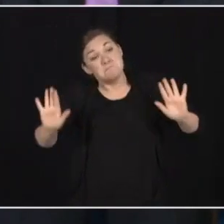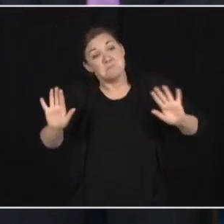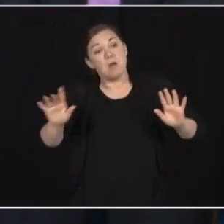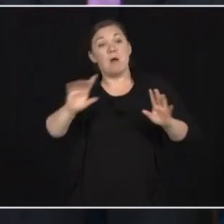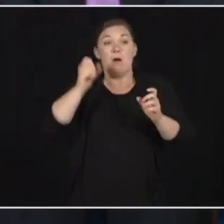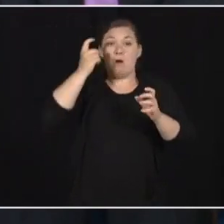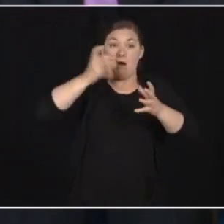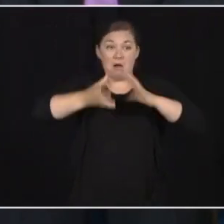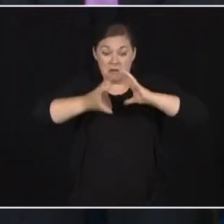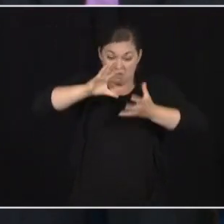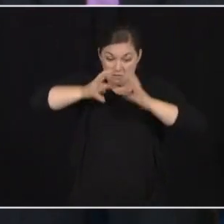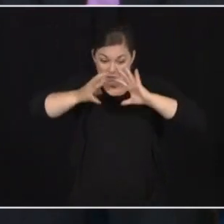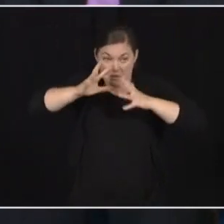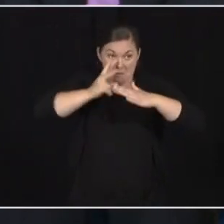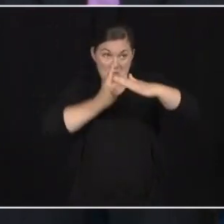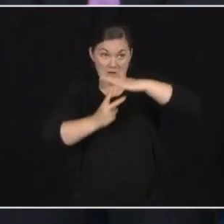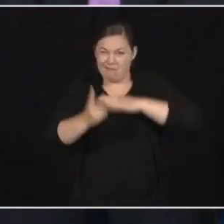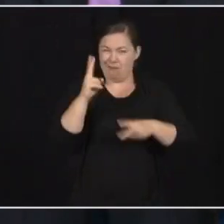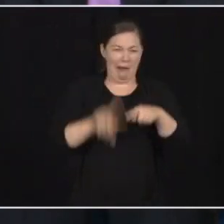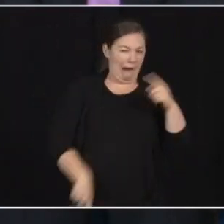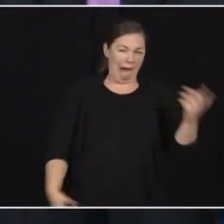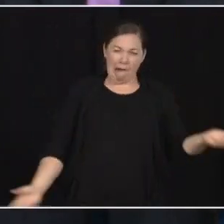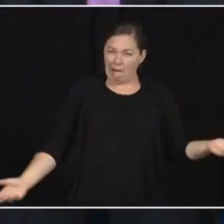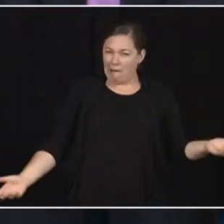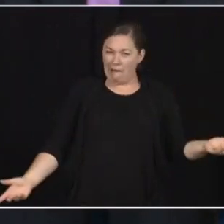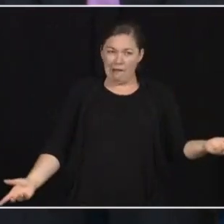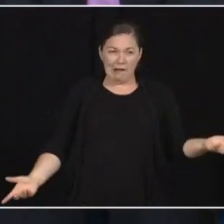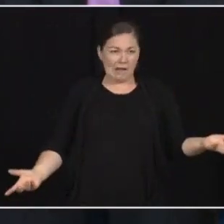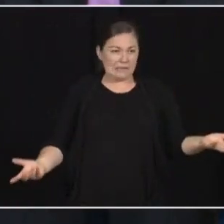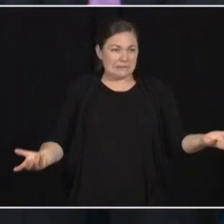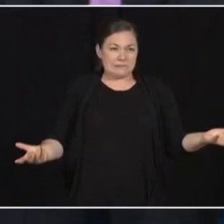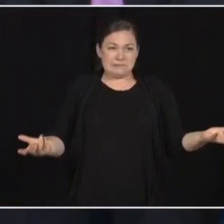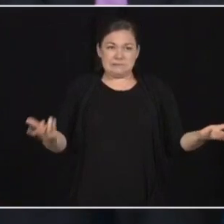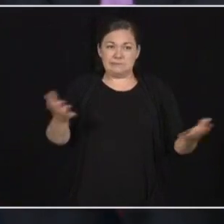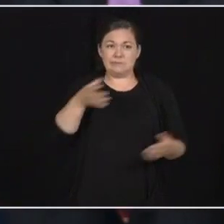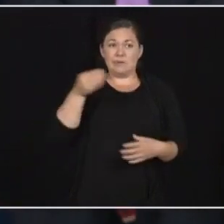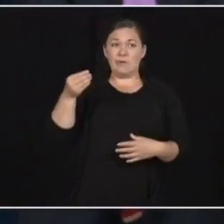I cannot give you an exact date. I think